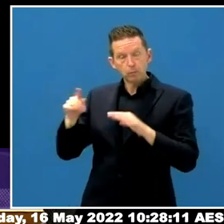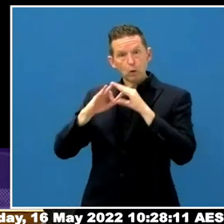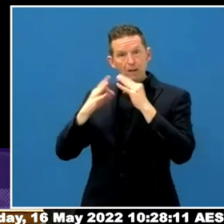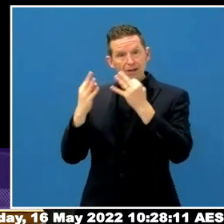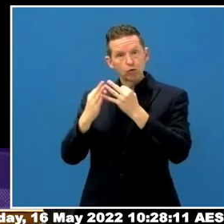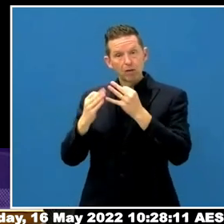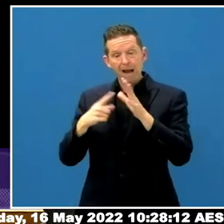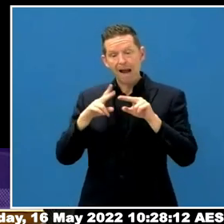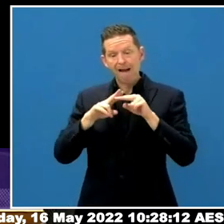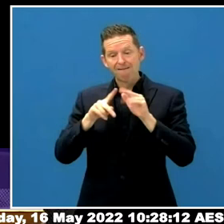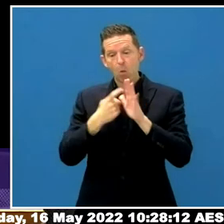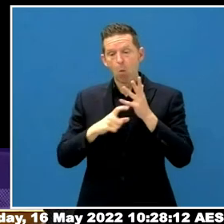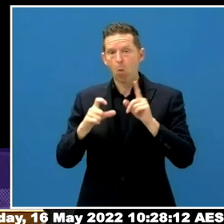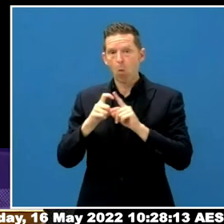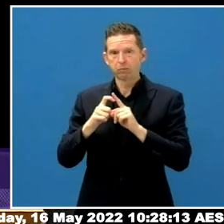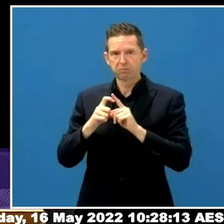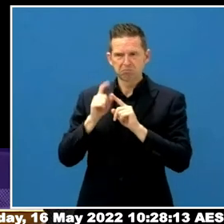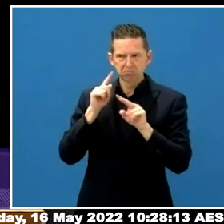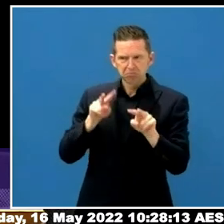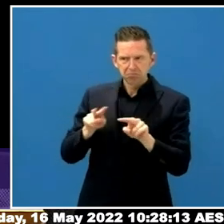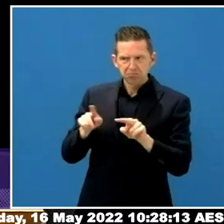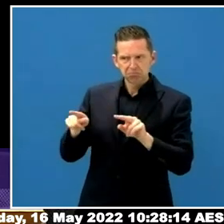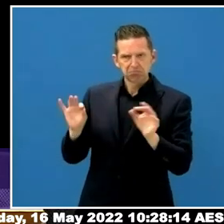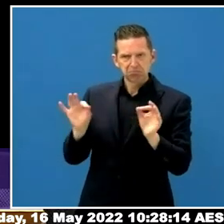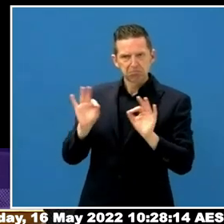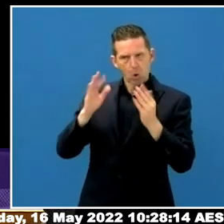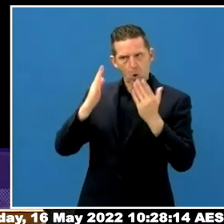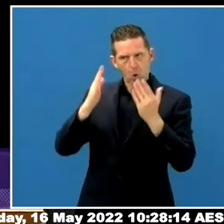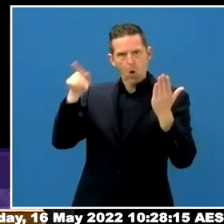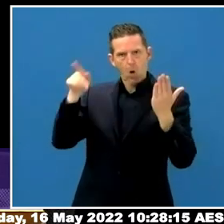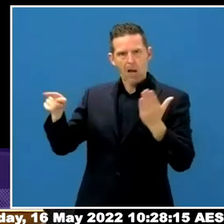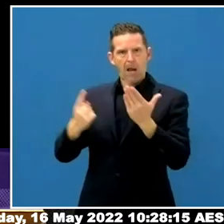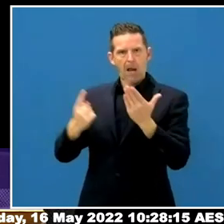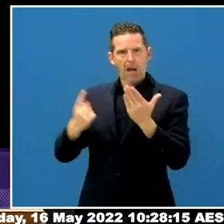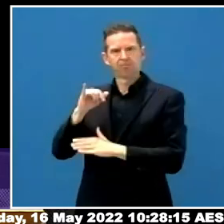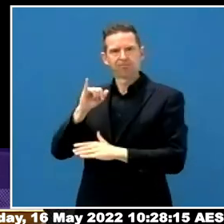aware of this abuse of people with disability prior to it being uncovered by